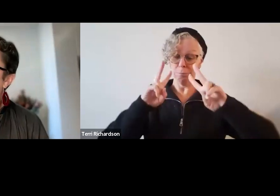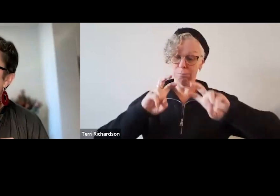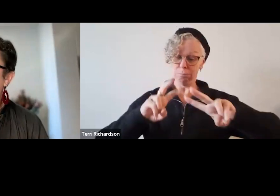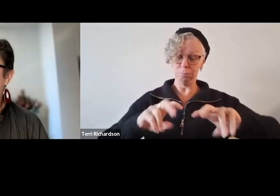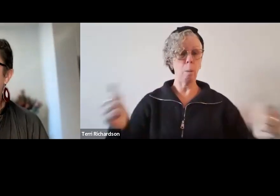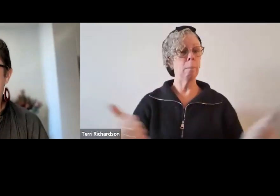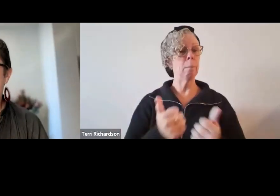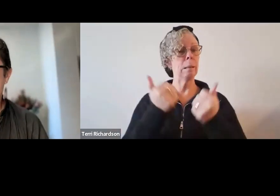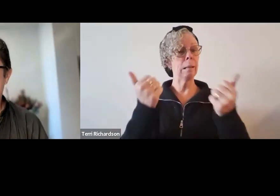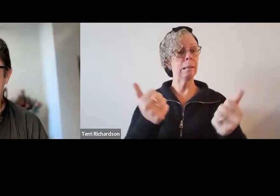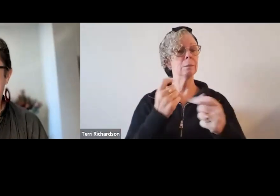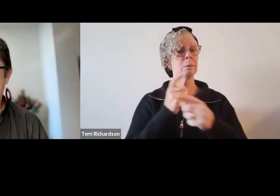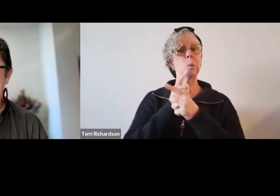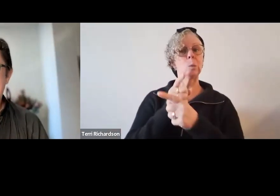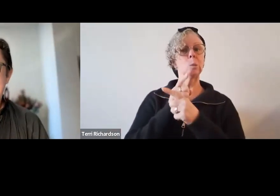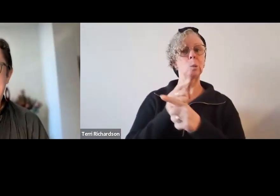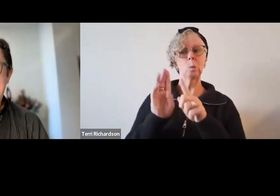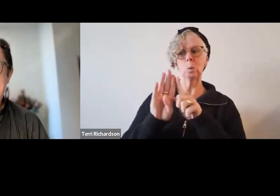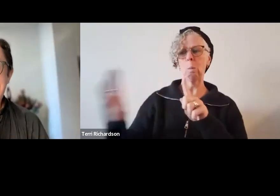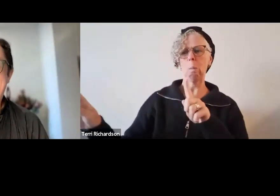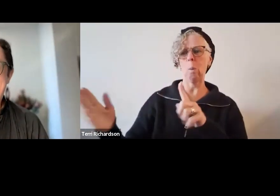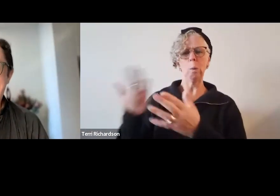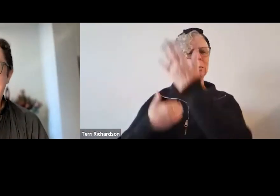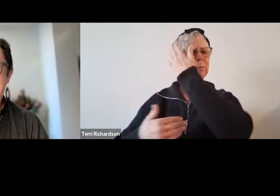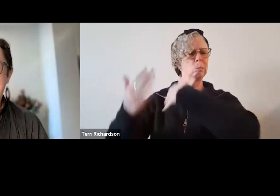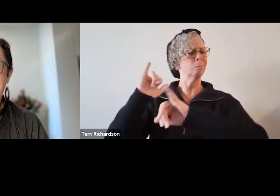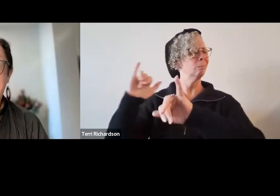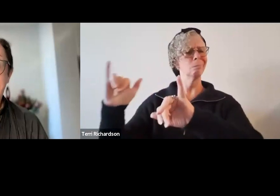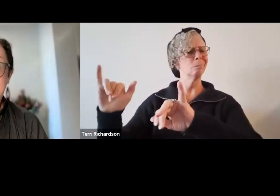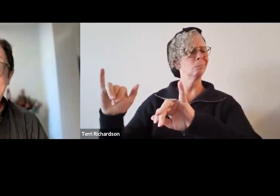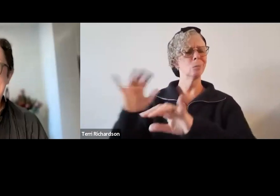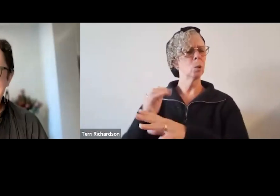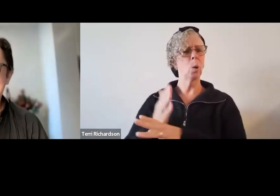poor track record in nearly every single